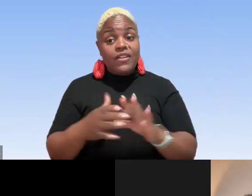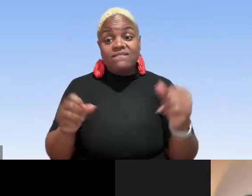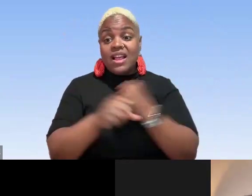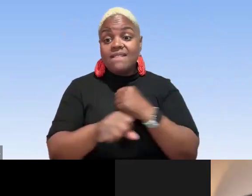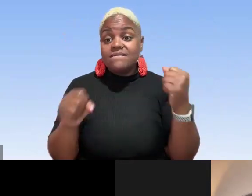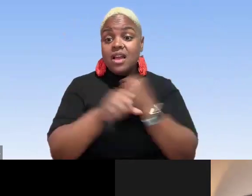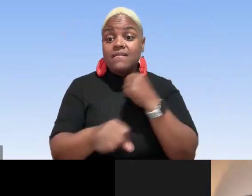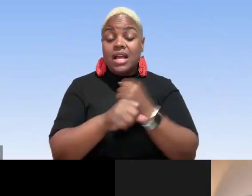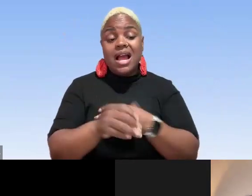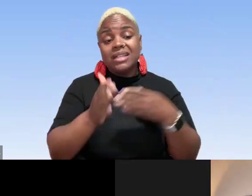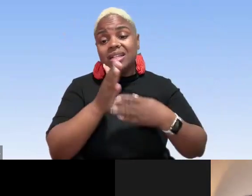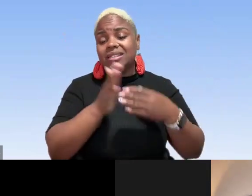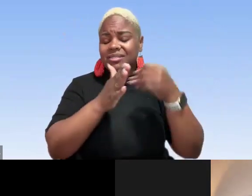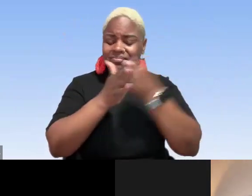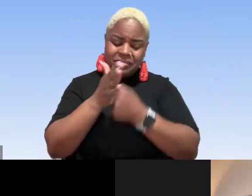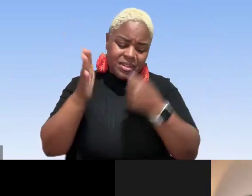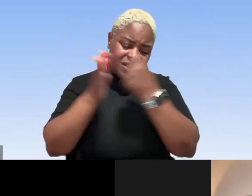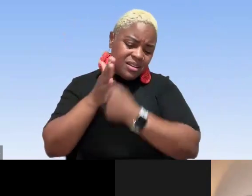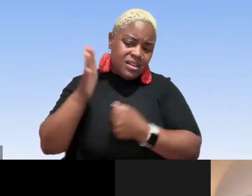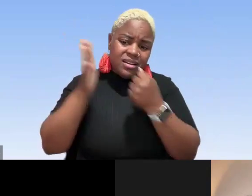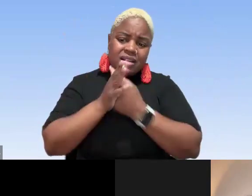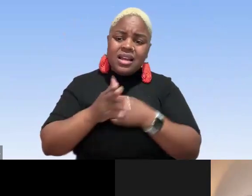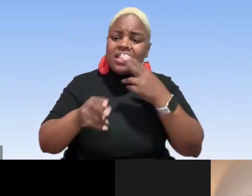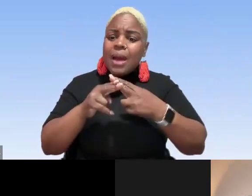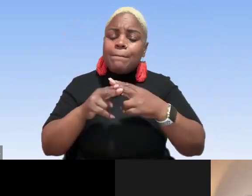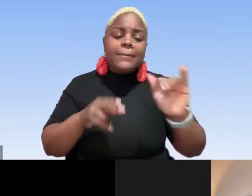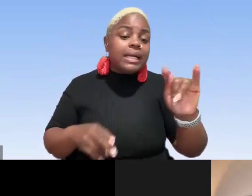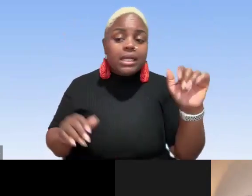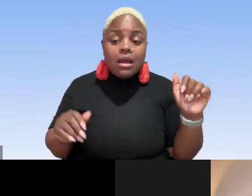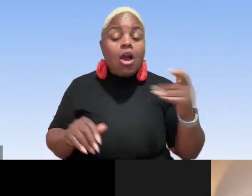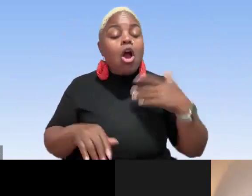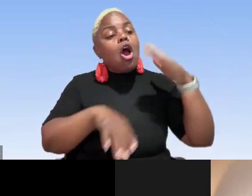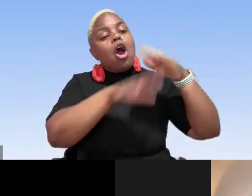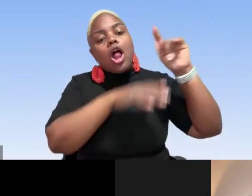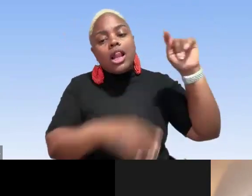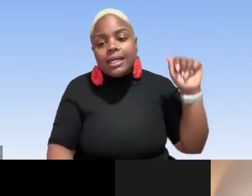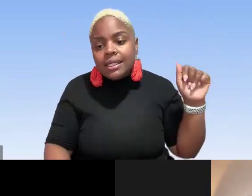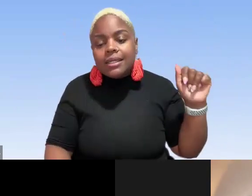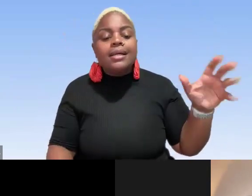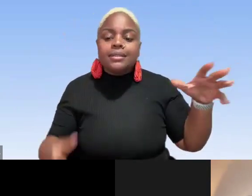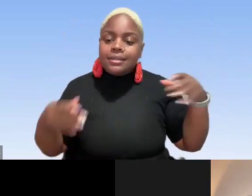and calling it, and, and taking responsibility for our privilege, because all of us have privilege,